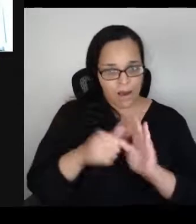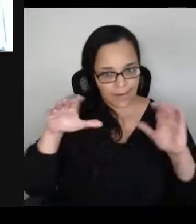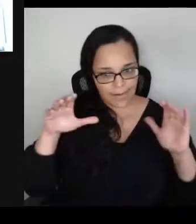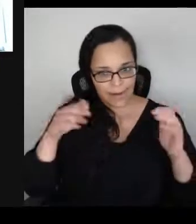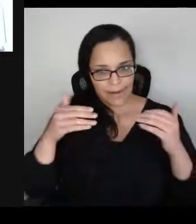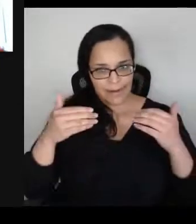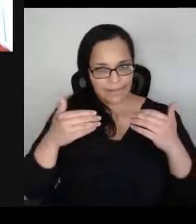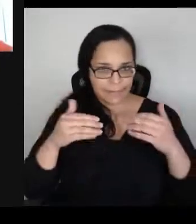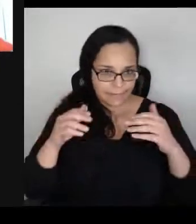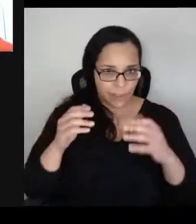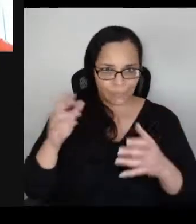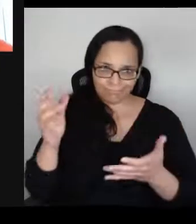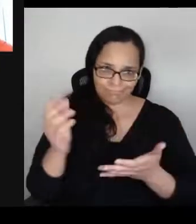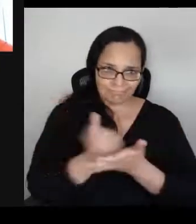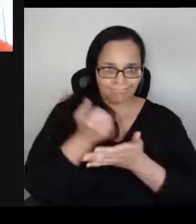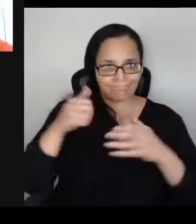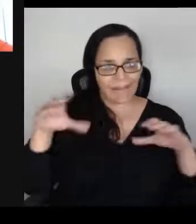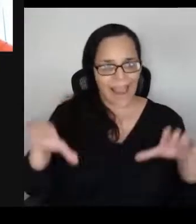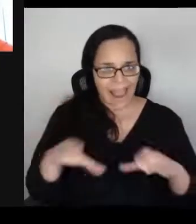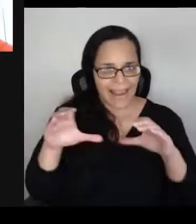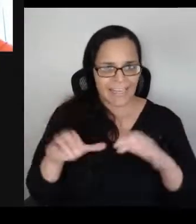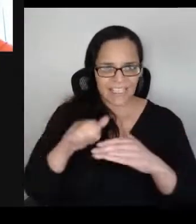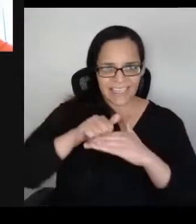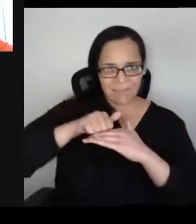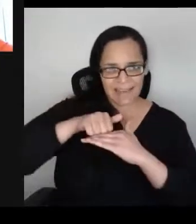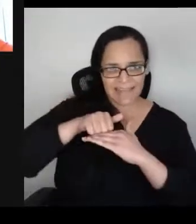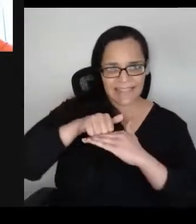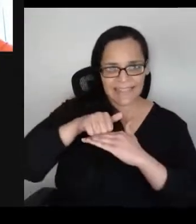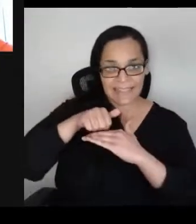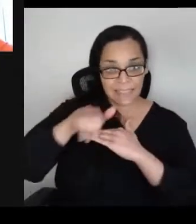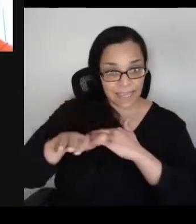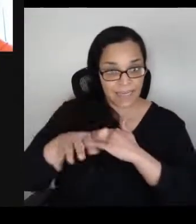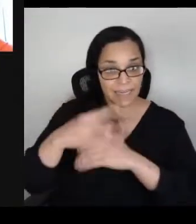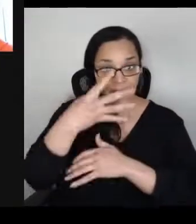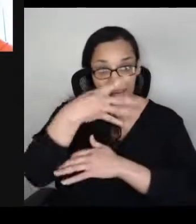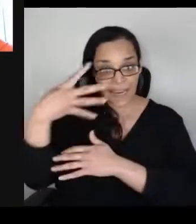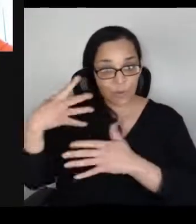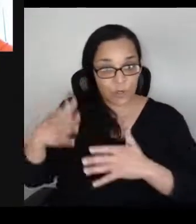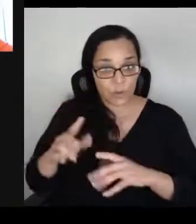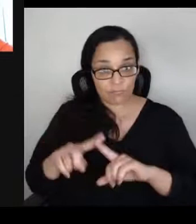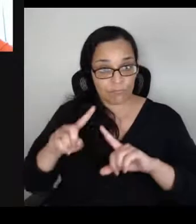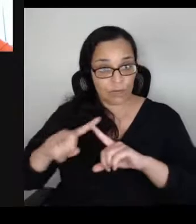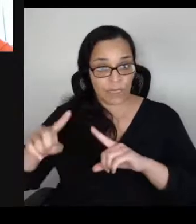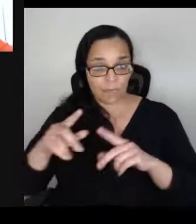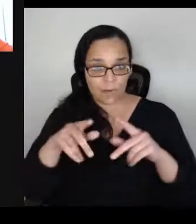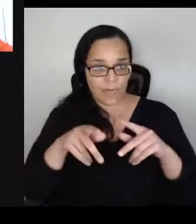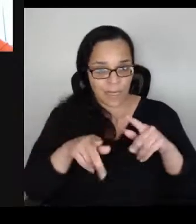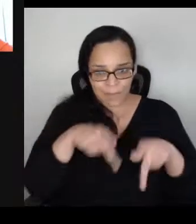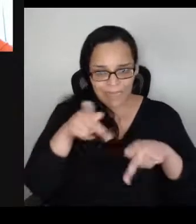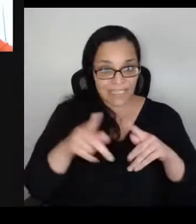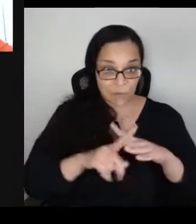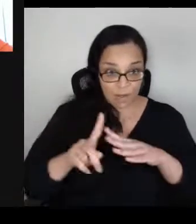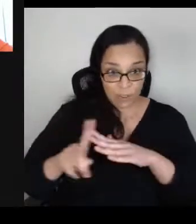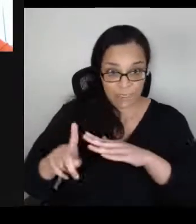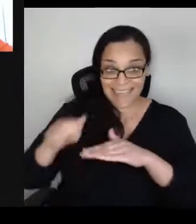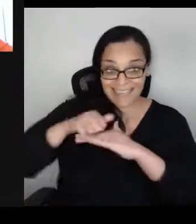to sending immigrants to other places, and refugees, to other places like New York,